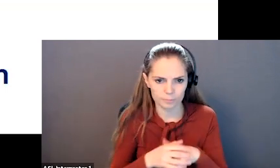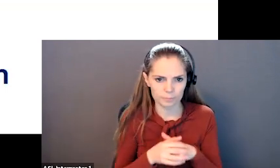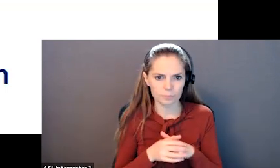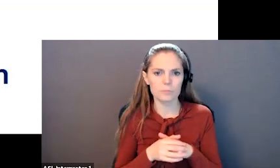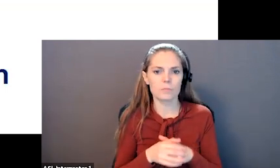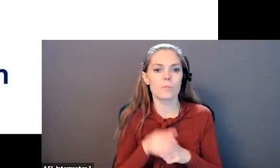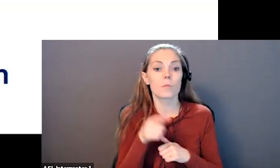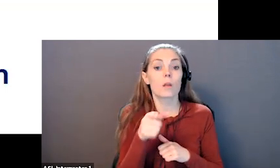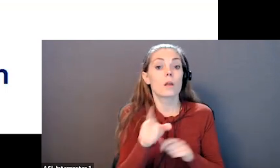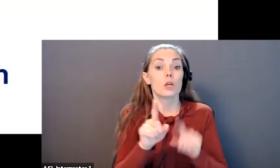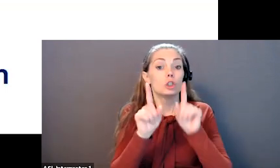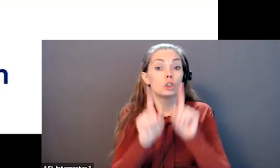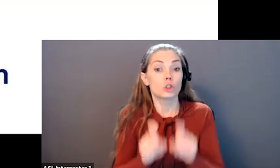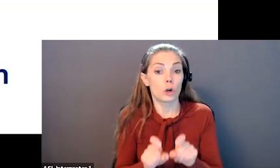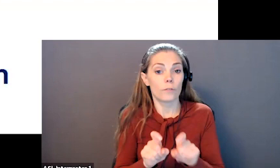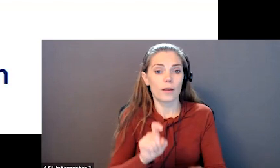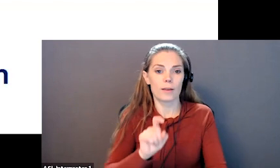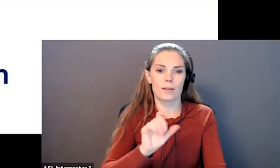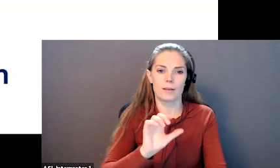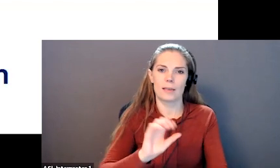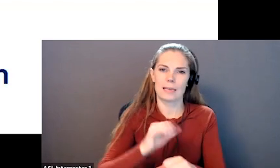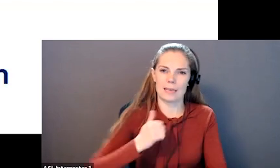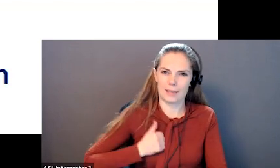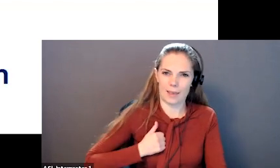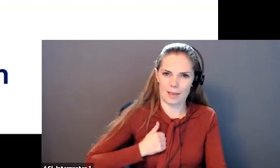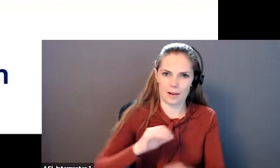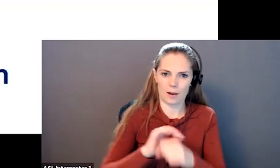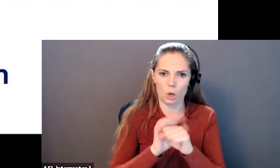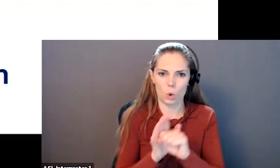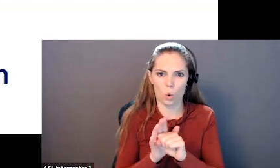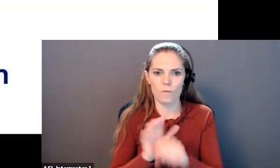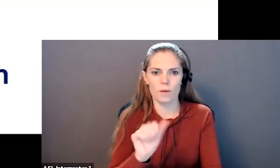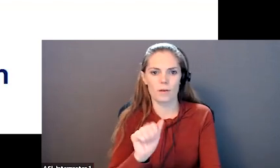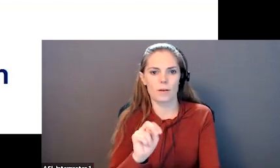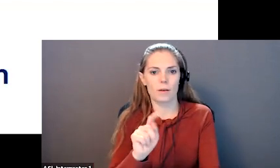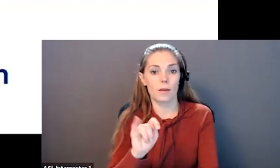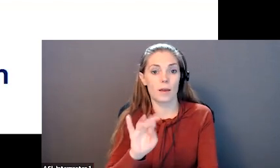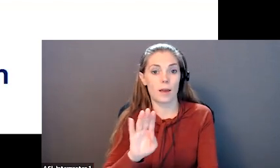asked about new or continuing symptoms three months or more after a confirmed or suspected